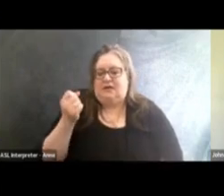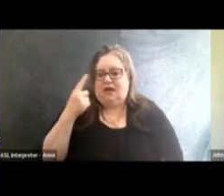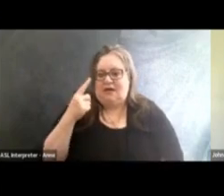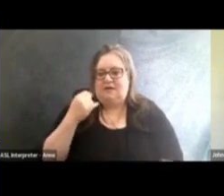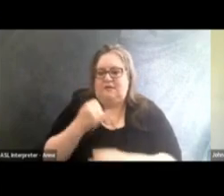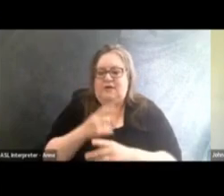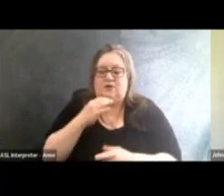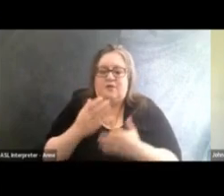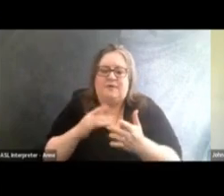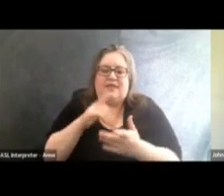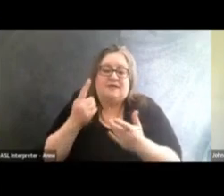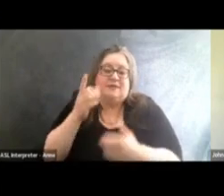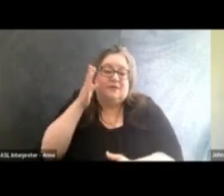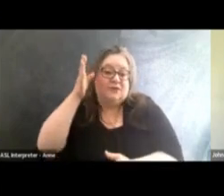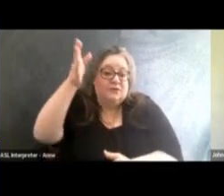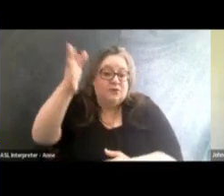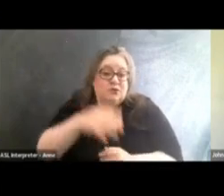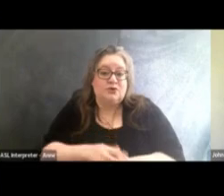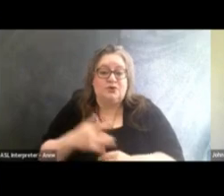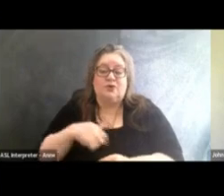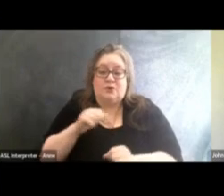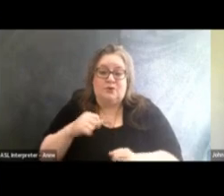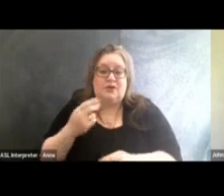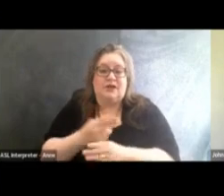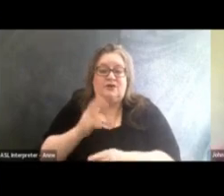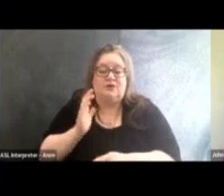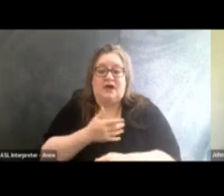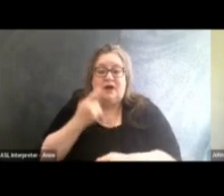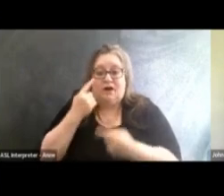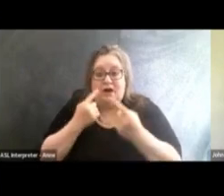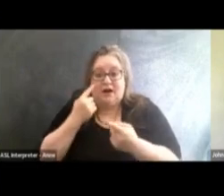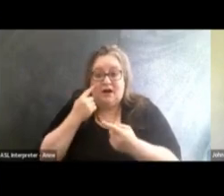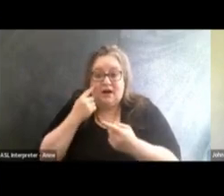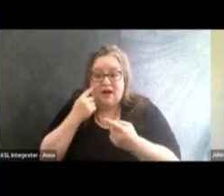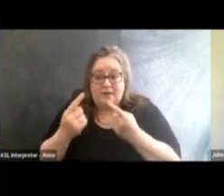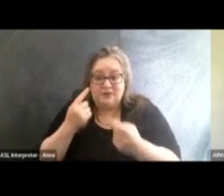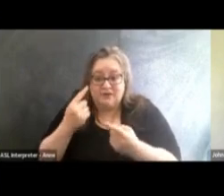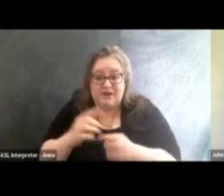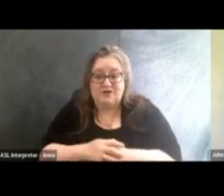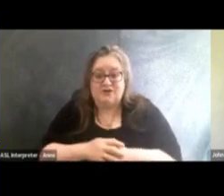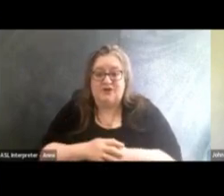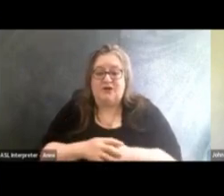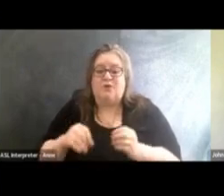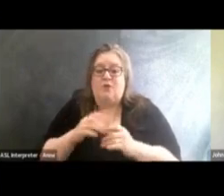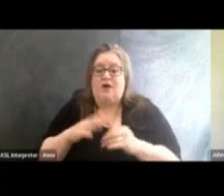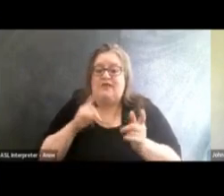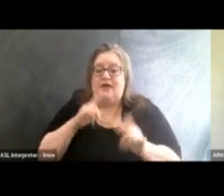something in our future where we can use observation more than any a standardized method, but